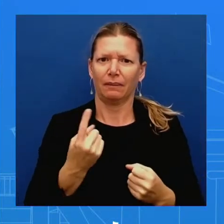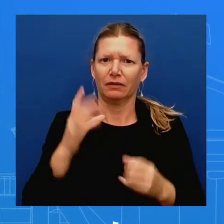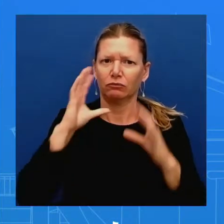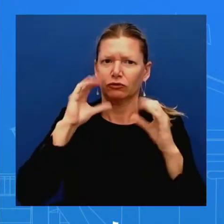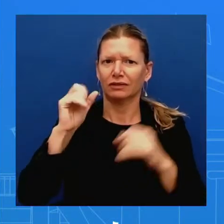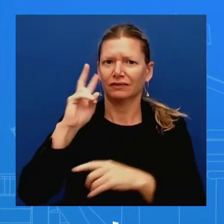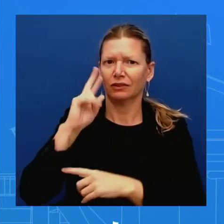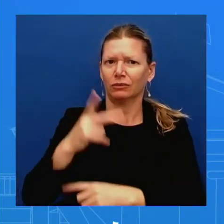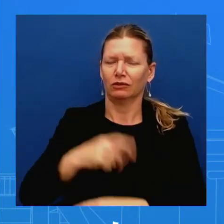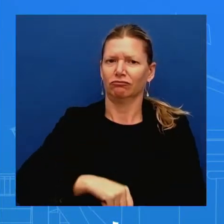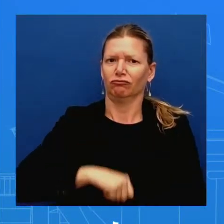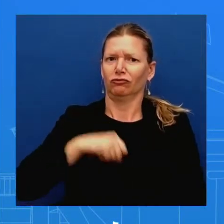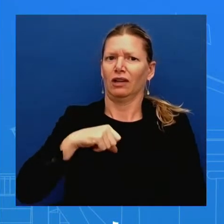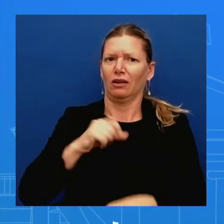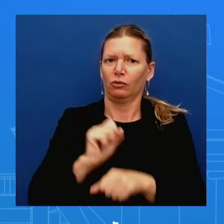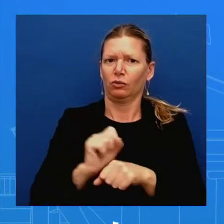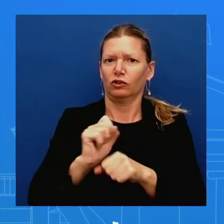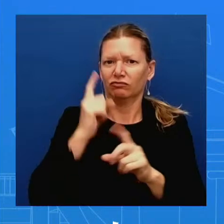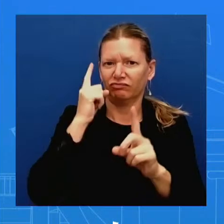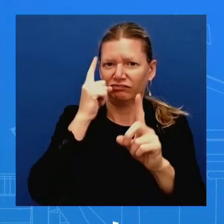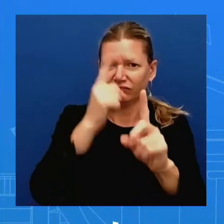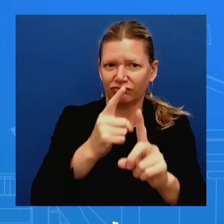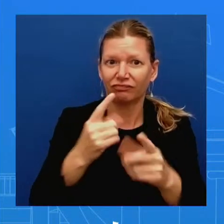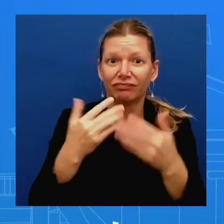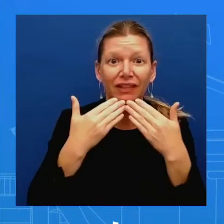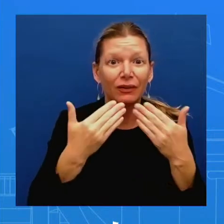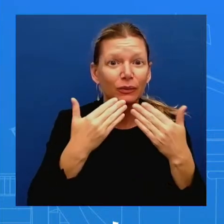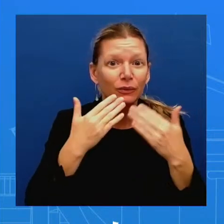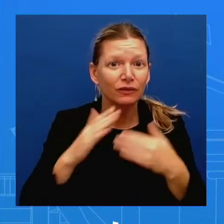The Press: Thanks, Mayor. Ms. Jean-Pierre: Okay. Seung Min.